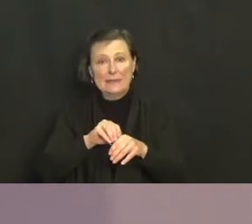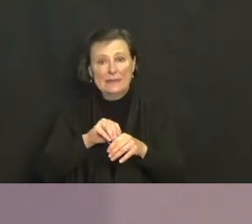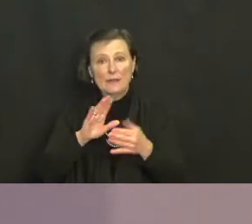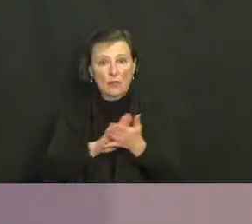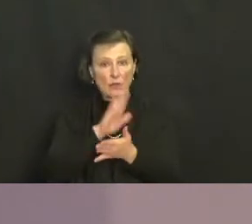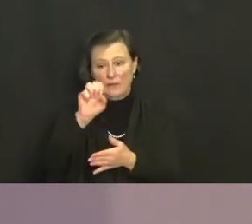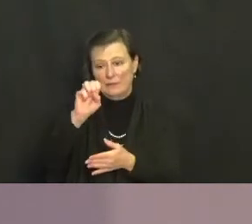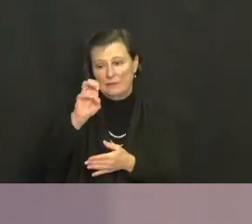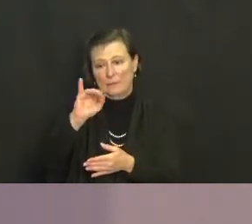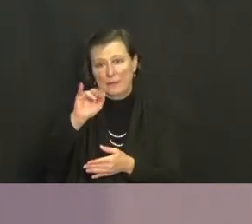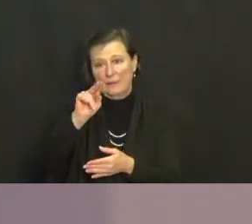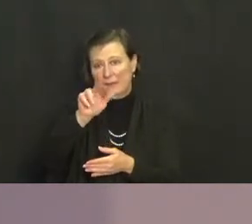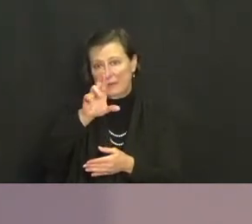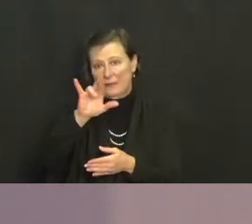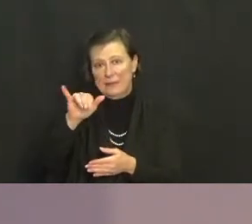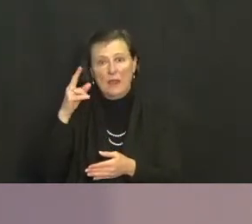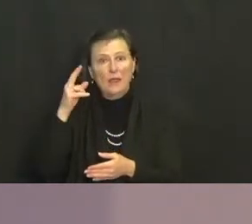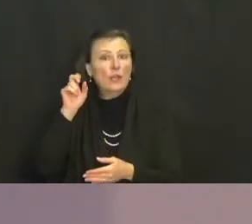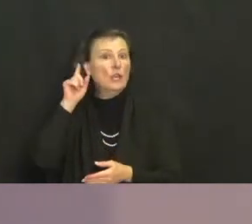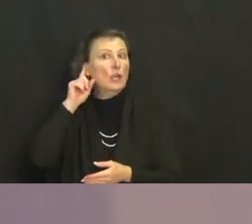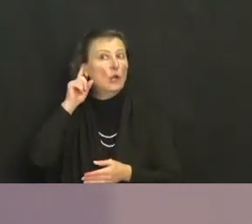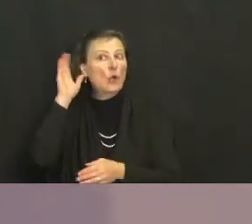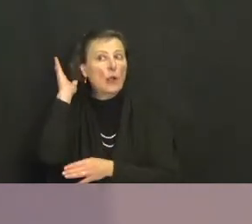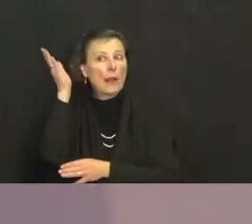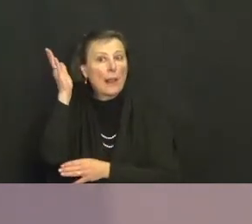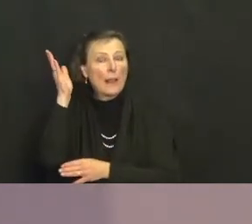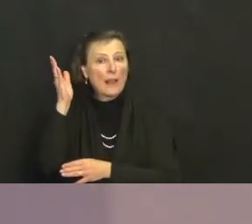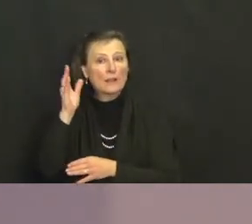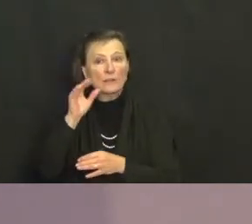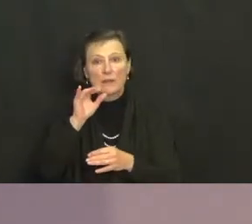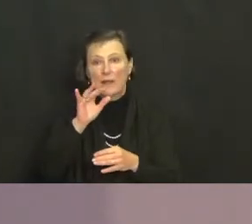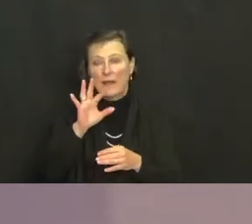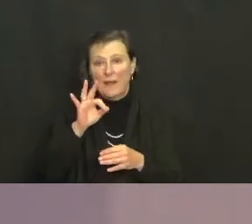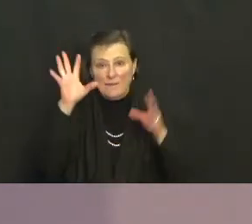a lecture by the President of Howard University, Mordecai Johnson.